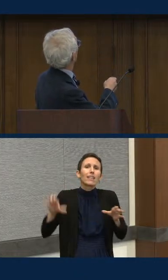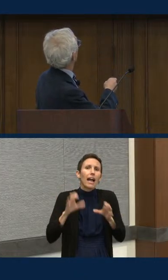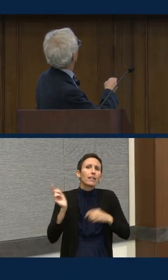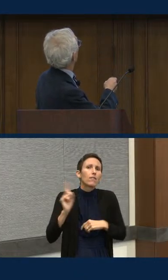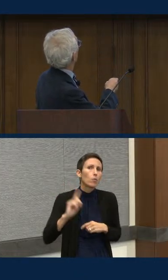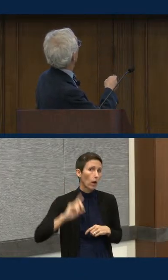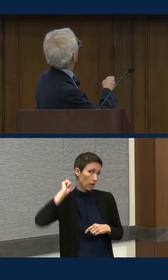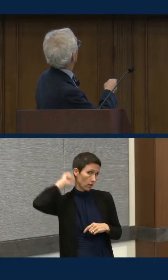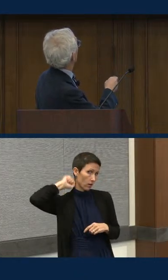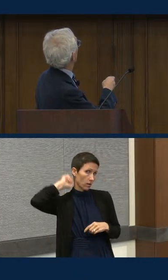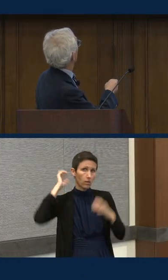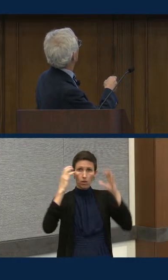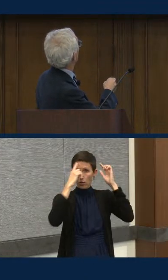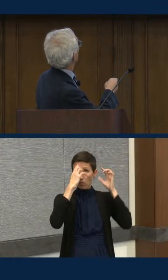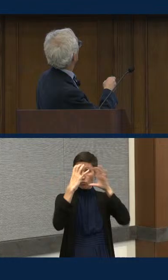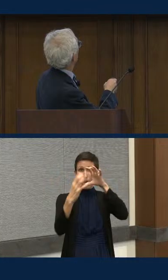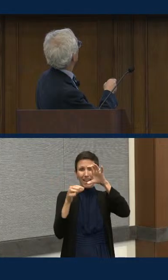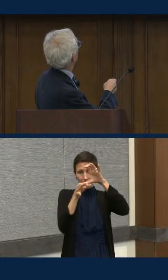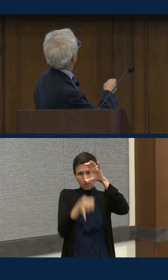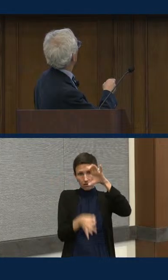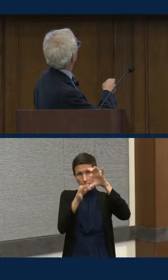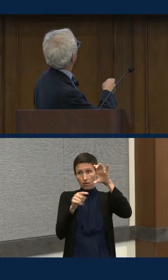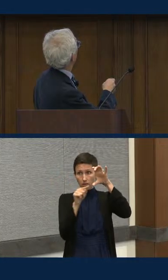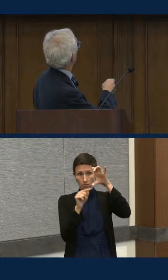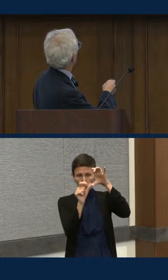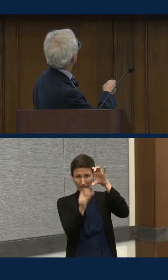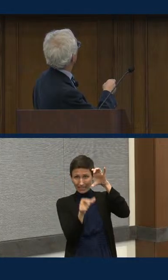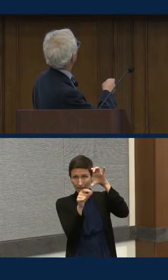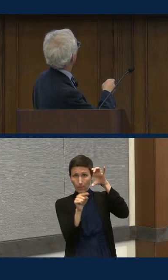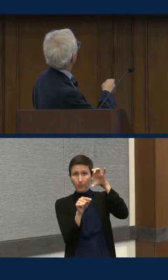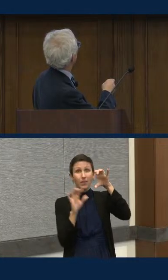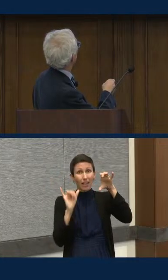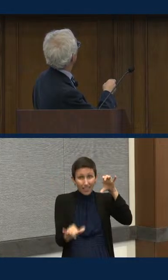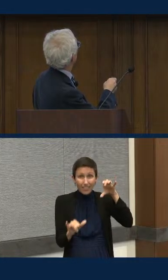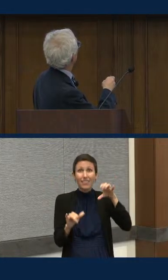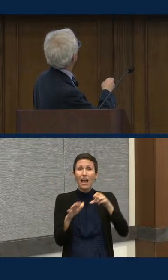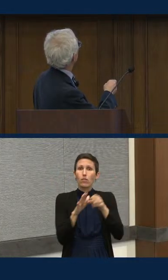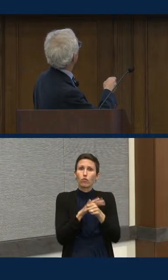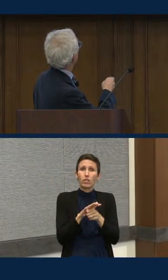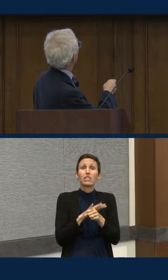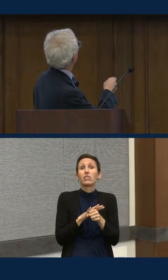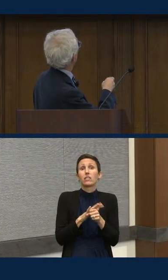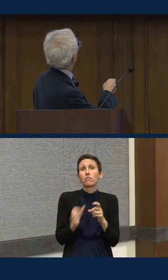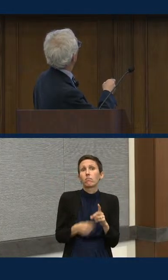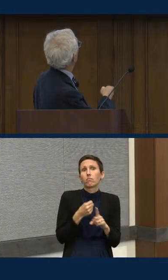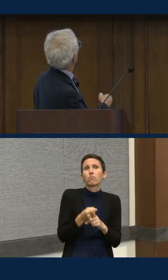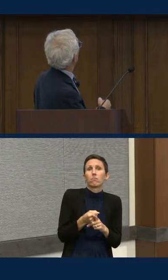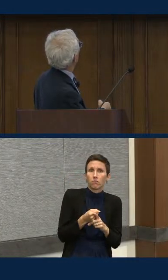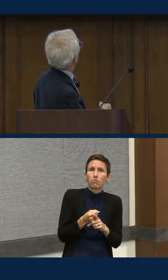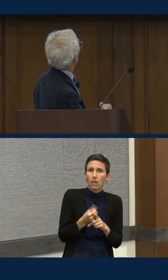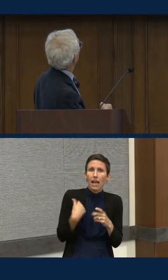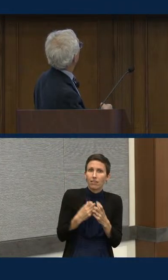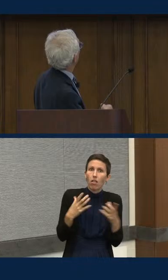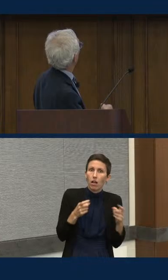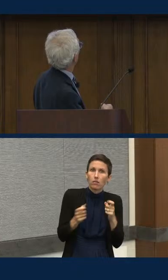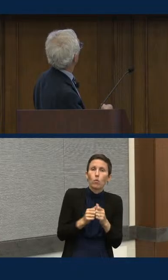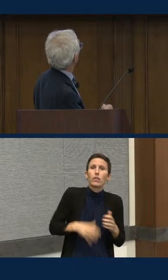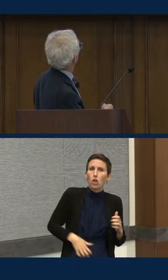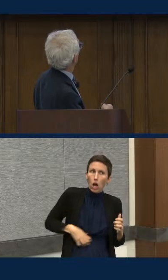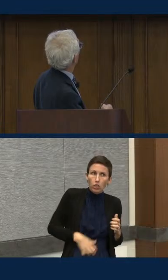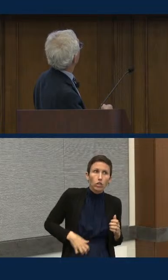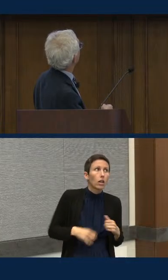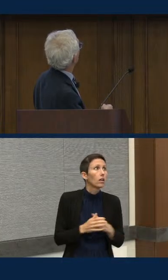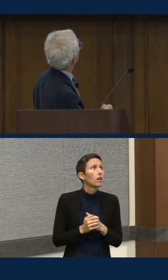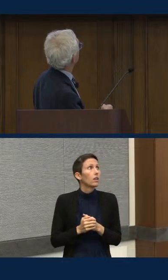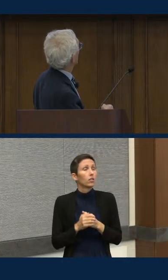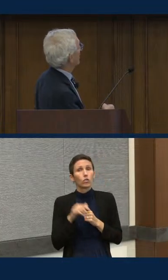And this is a region involved in